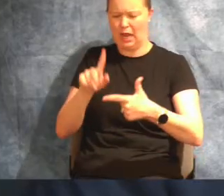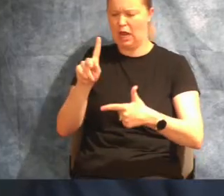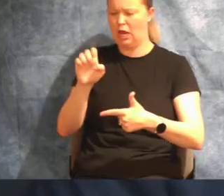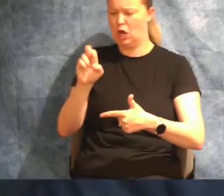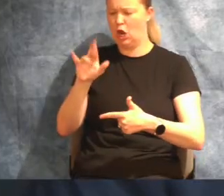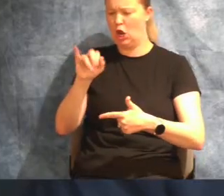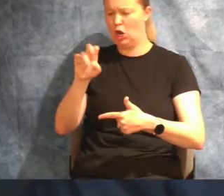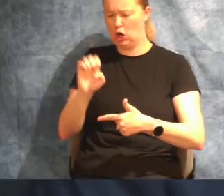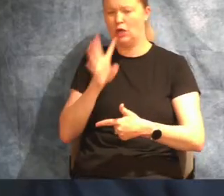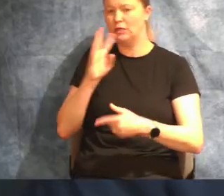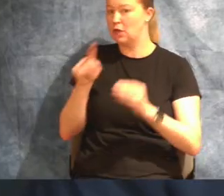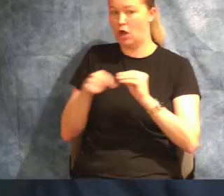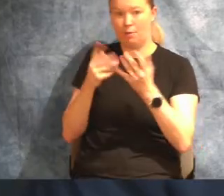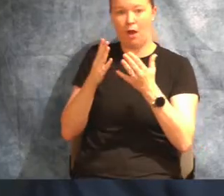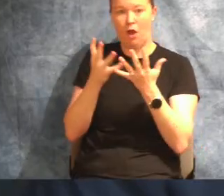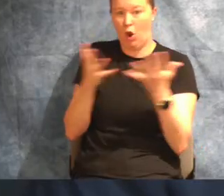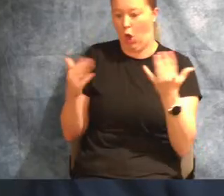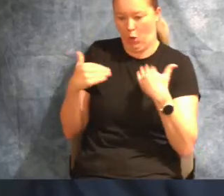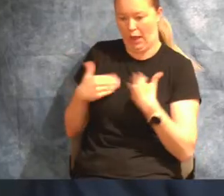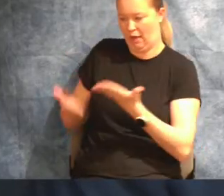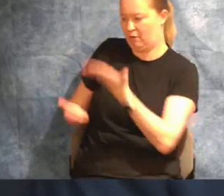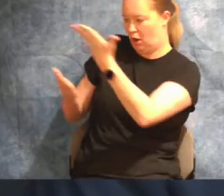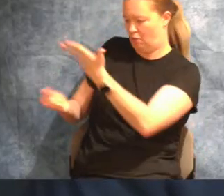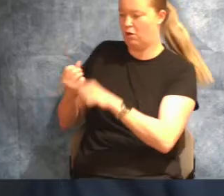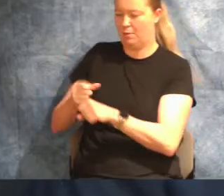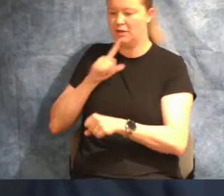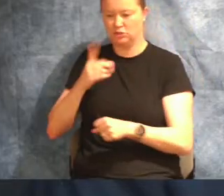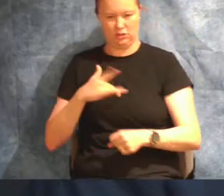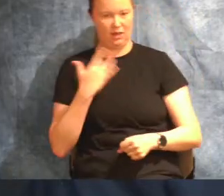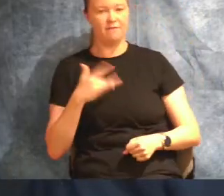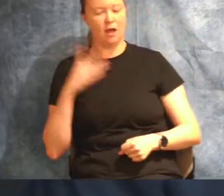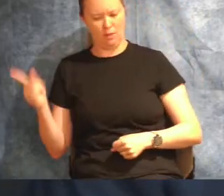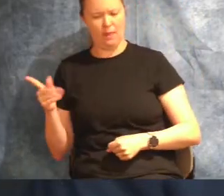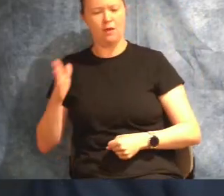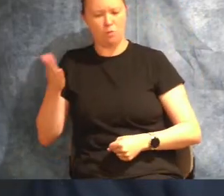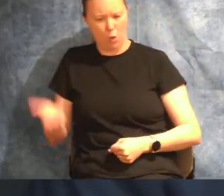that we have to offer and make sure that they felt like they will be welcomed here when they all come